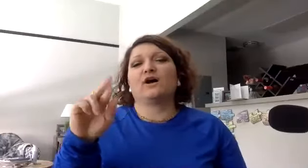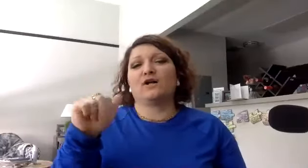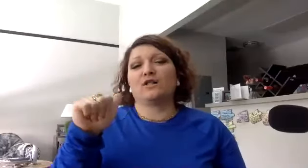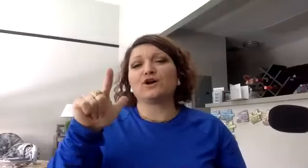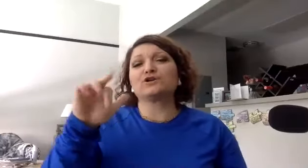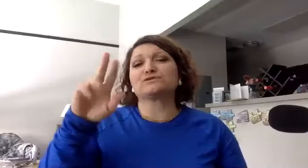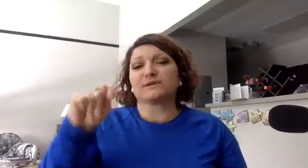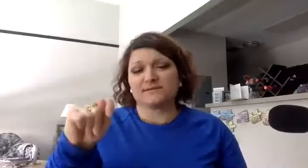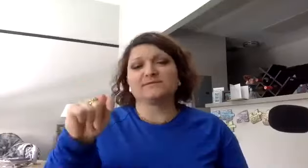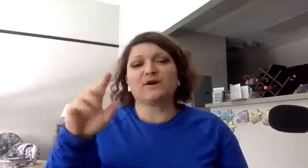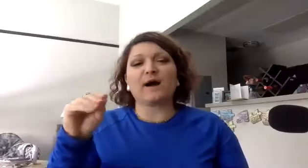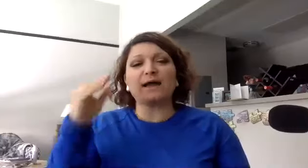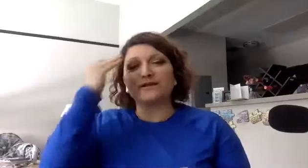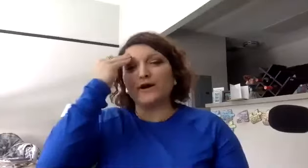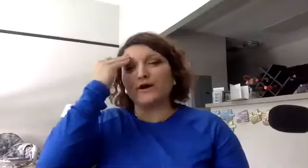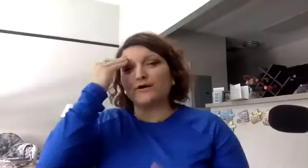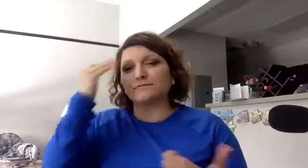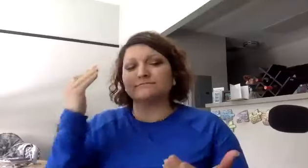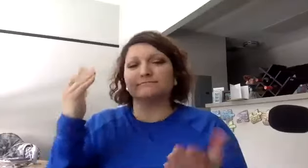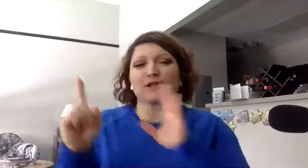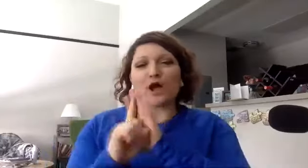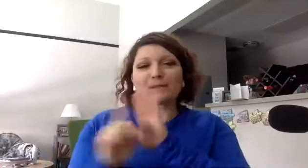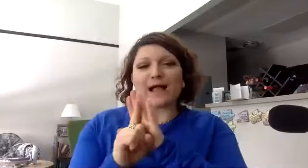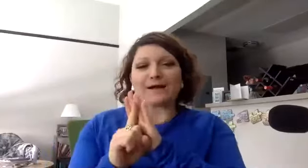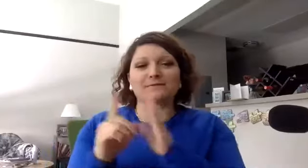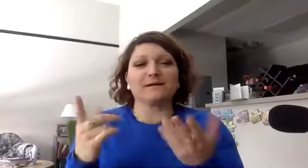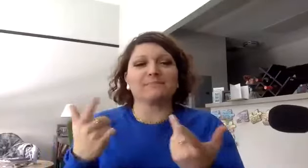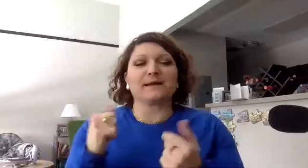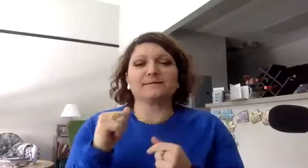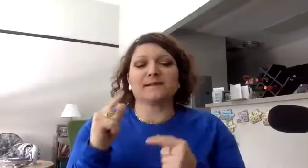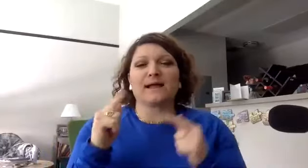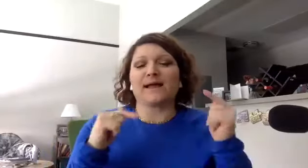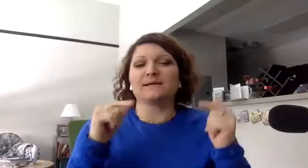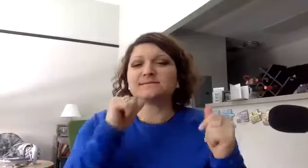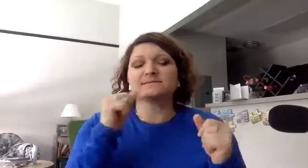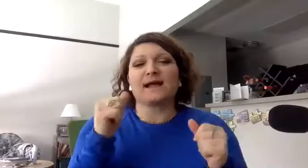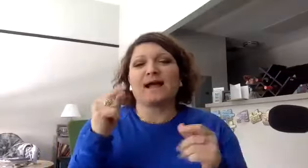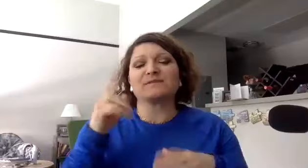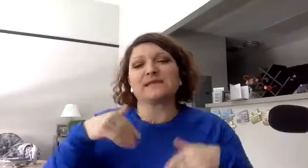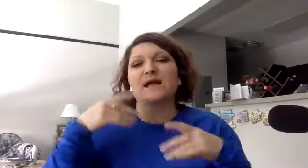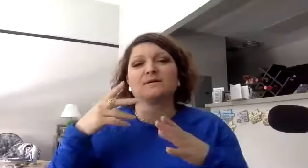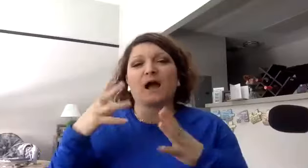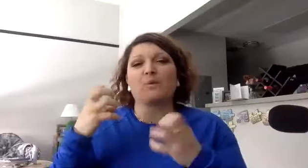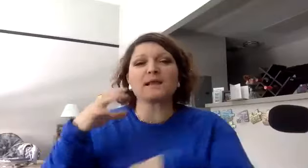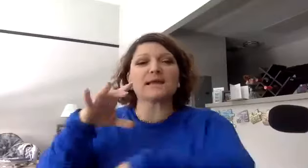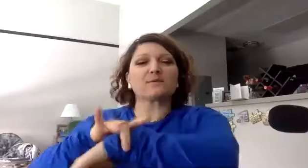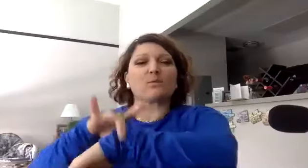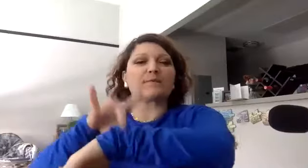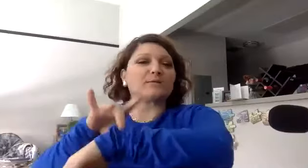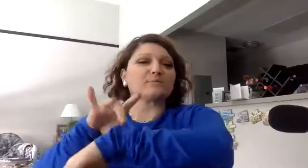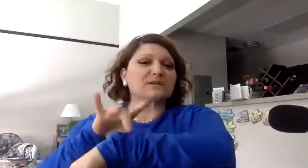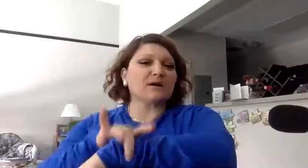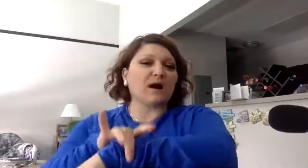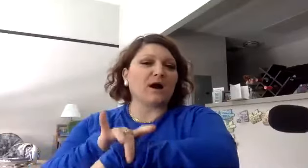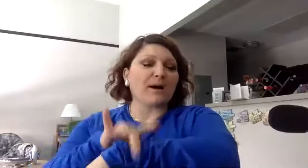alert, so i know the alarm clock, but i i haven't yet i wanted to get the one that was a